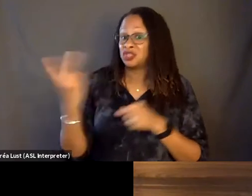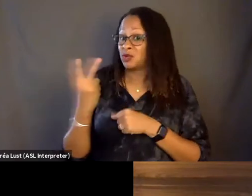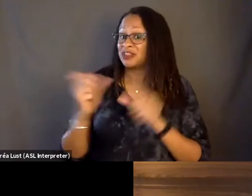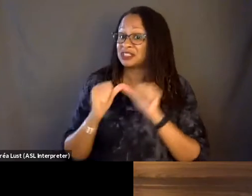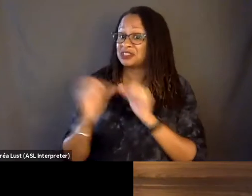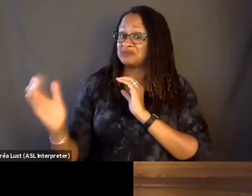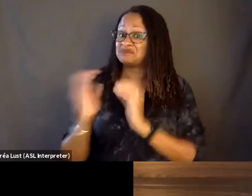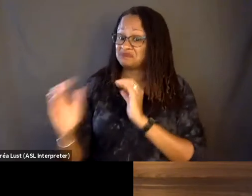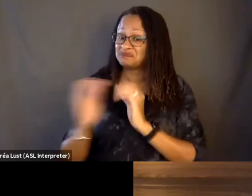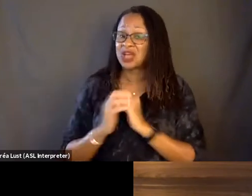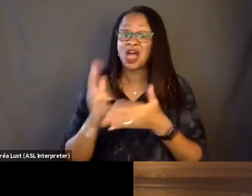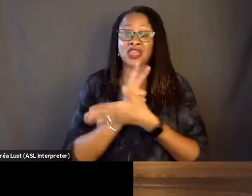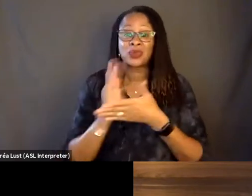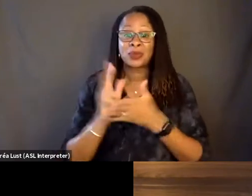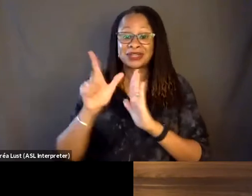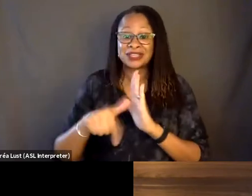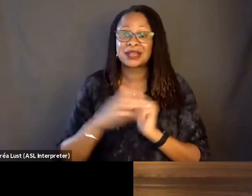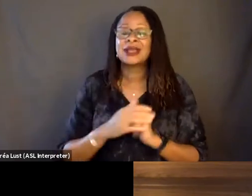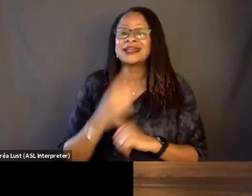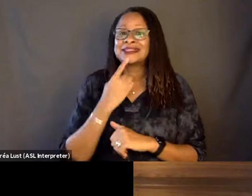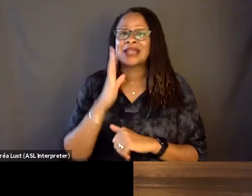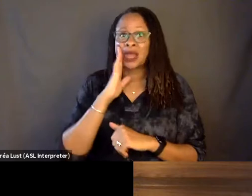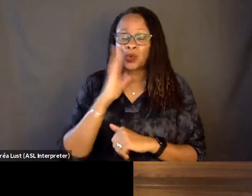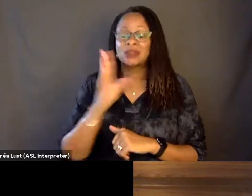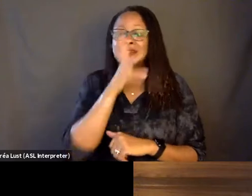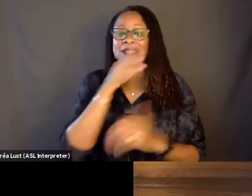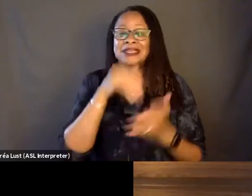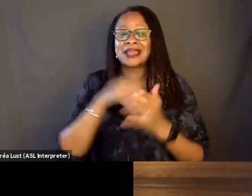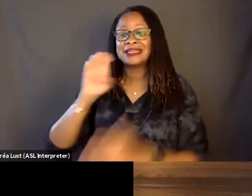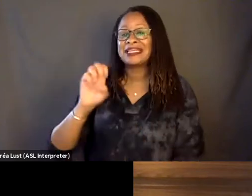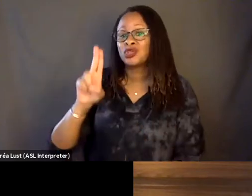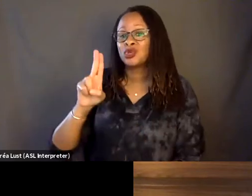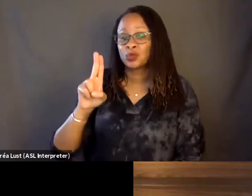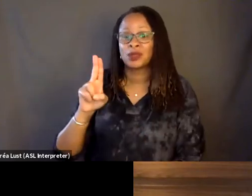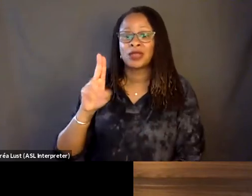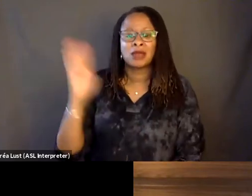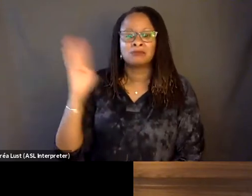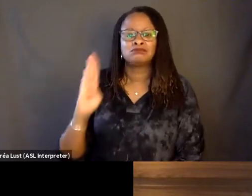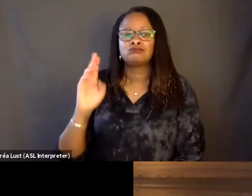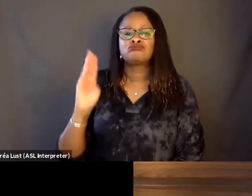hey, Bryan, I'm going to be speaking at the EU in Brussels. It will be my first time leaving Turkey.